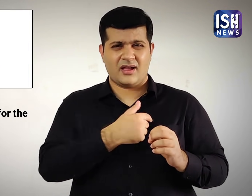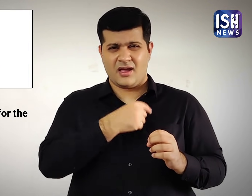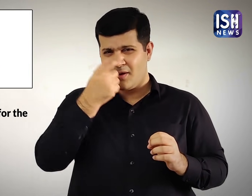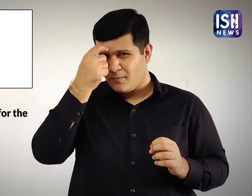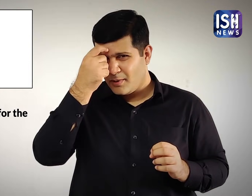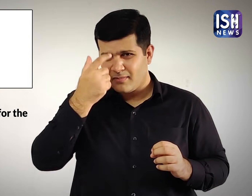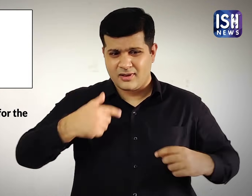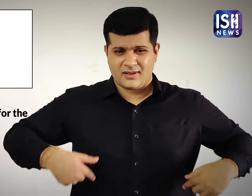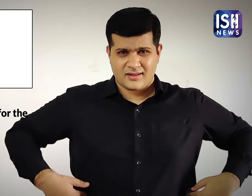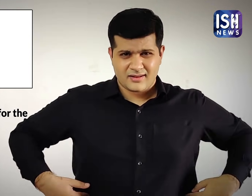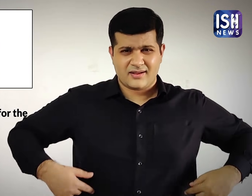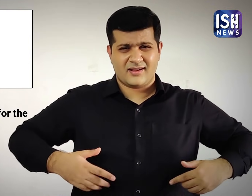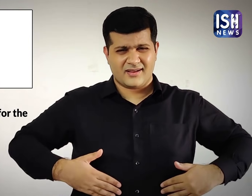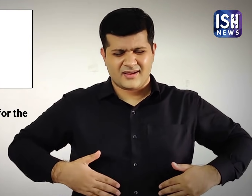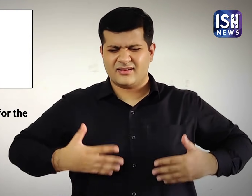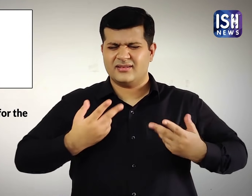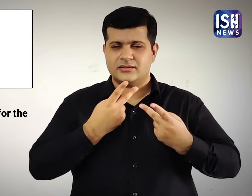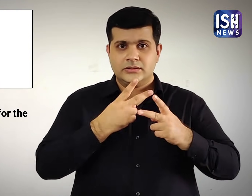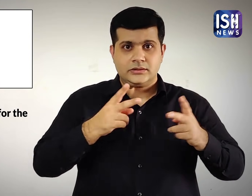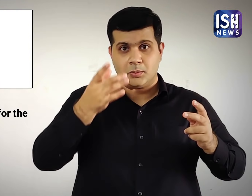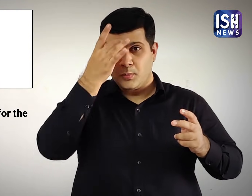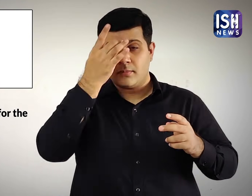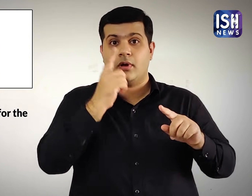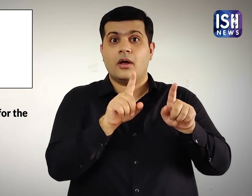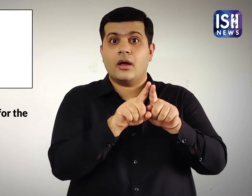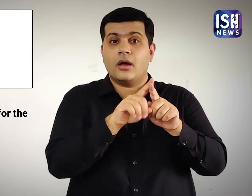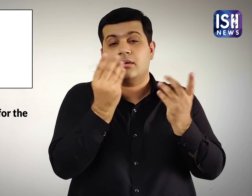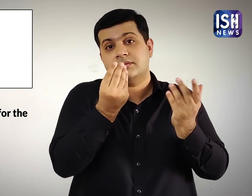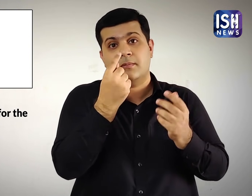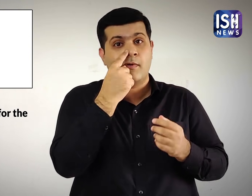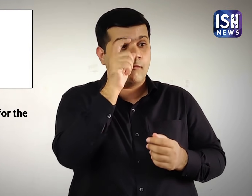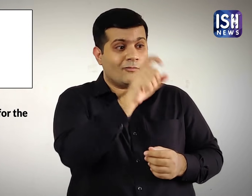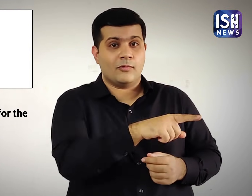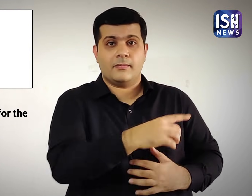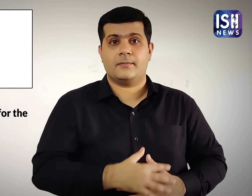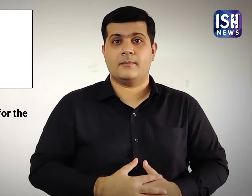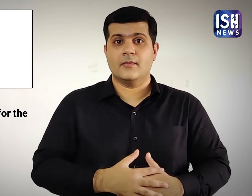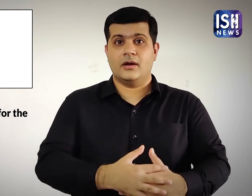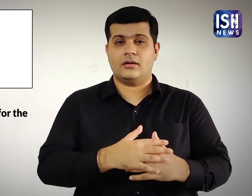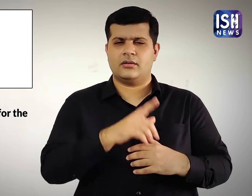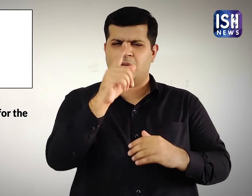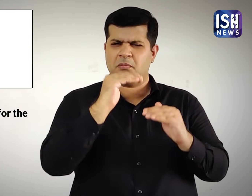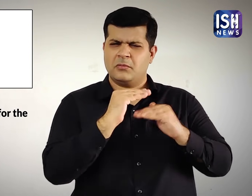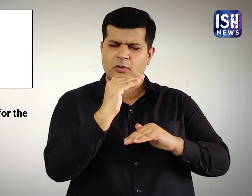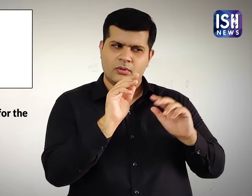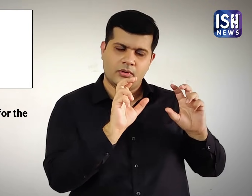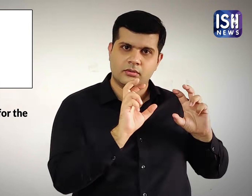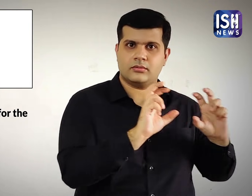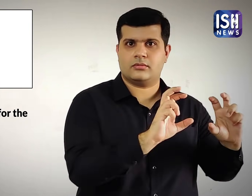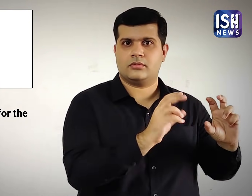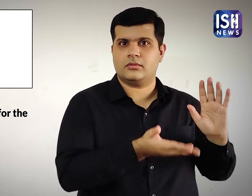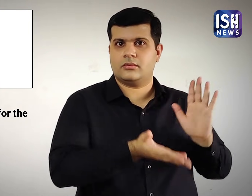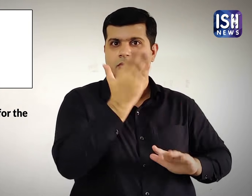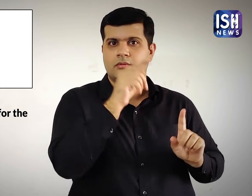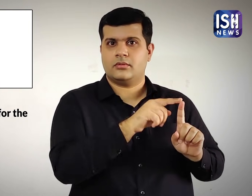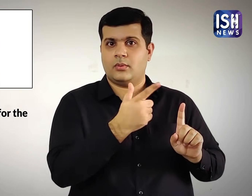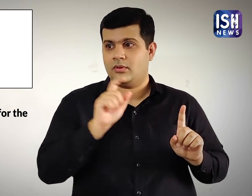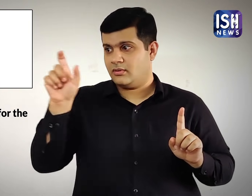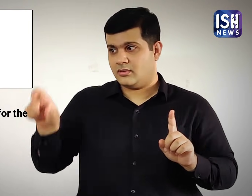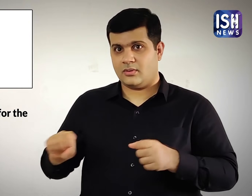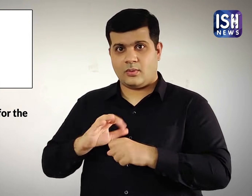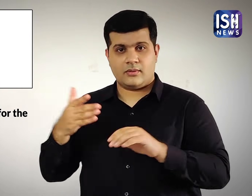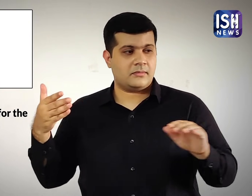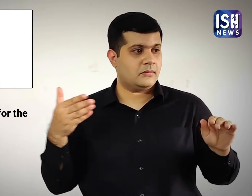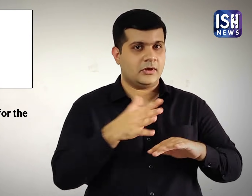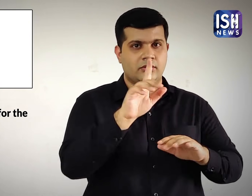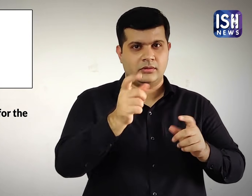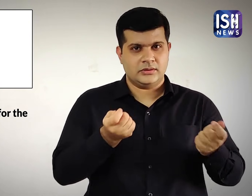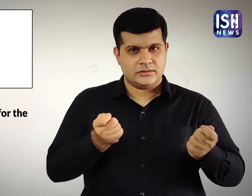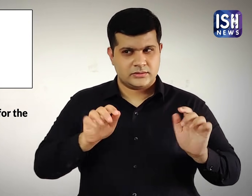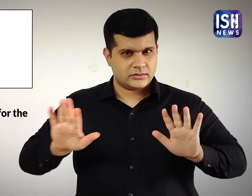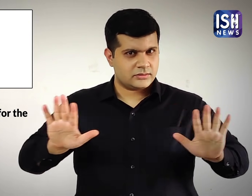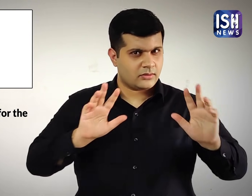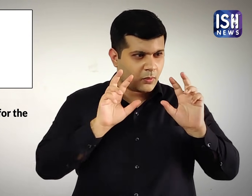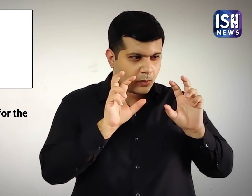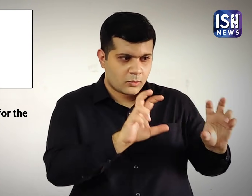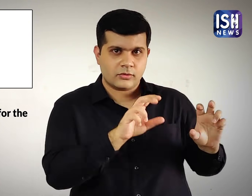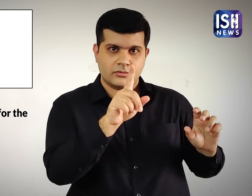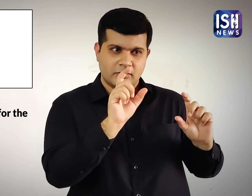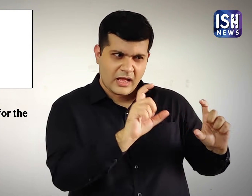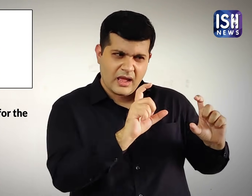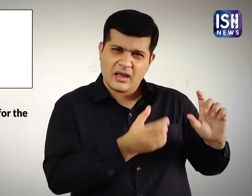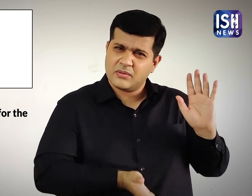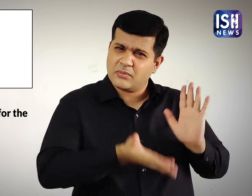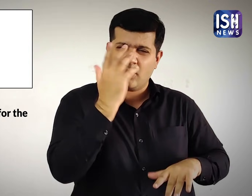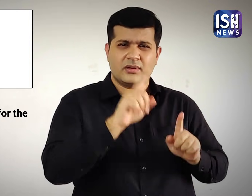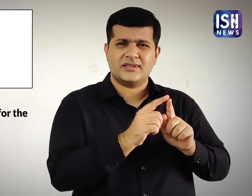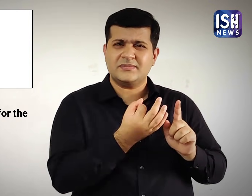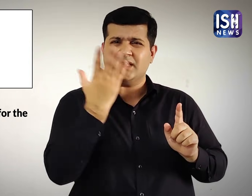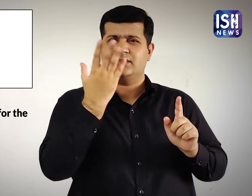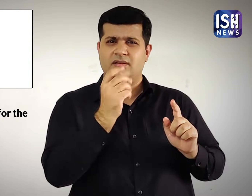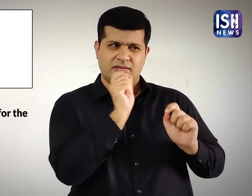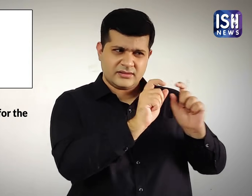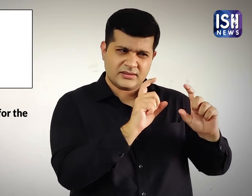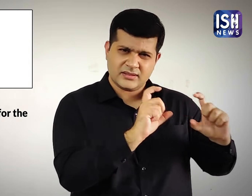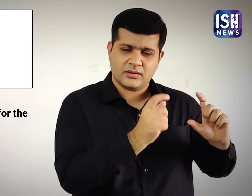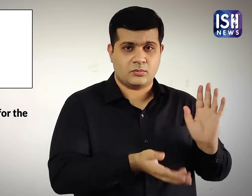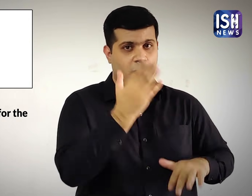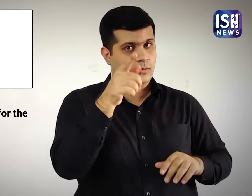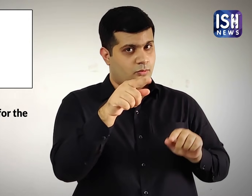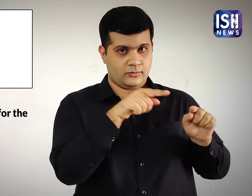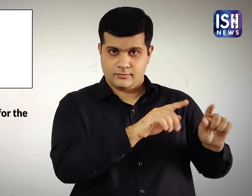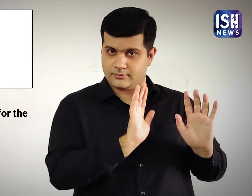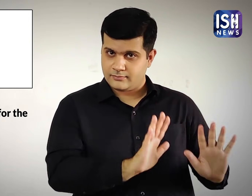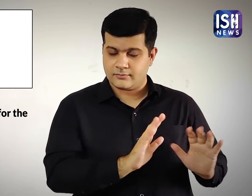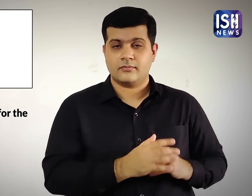Heart or Kidney diseases, pregnant women since they are at high risk of contracting the disease.